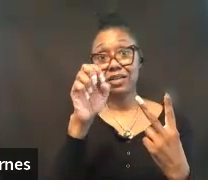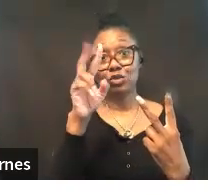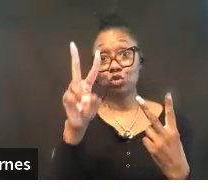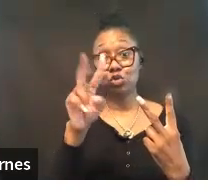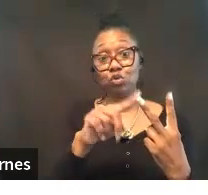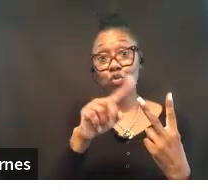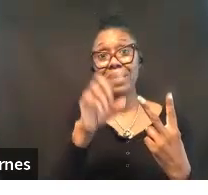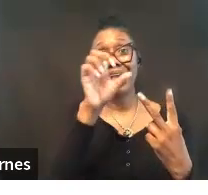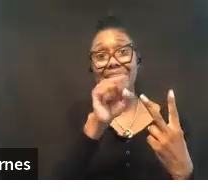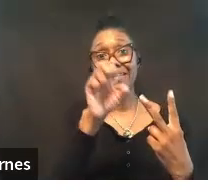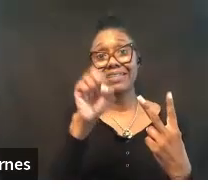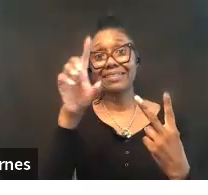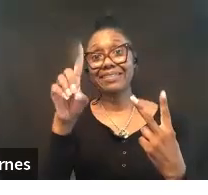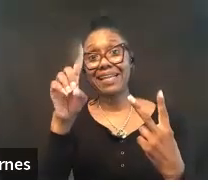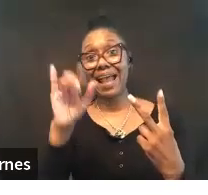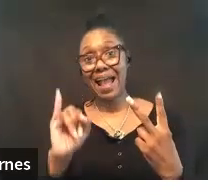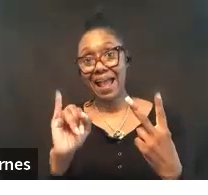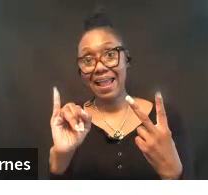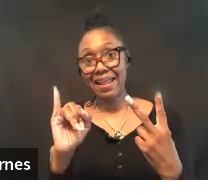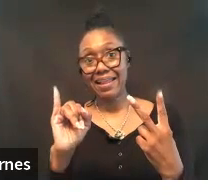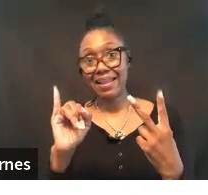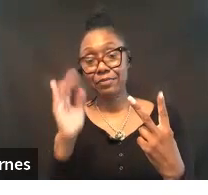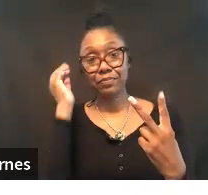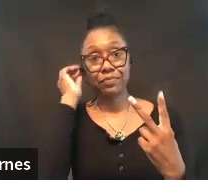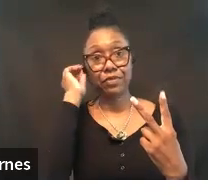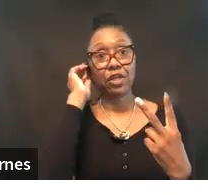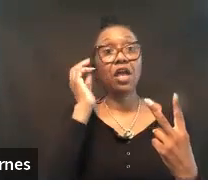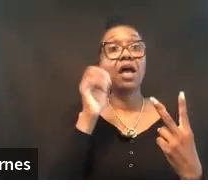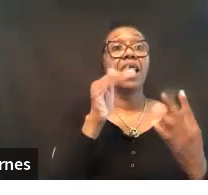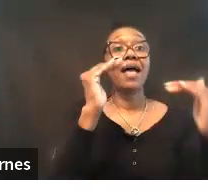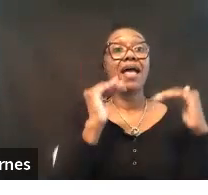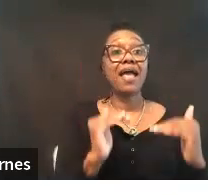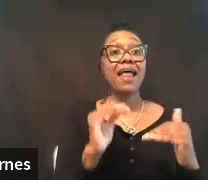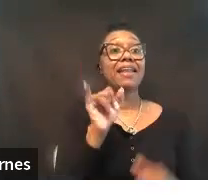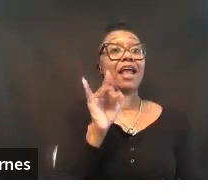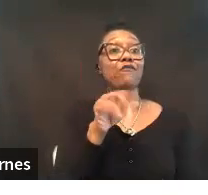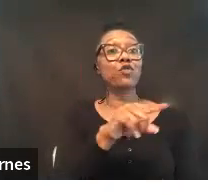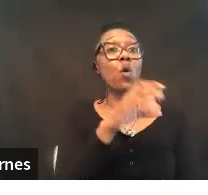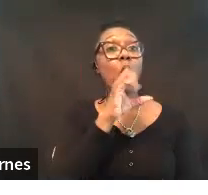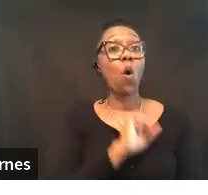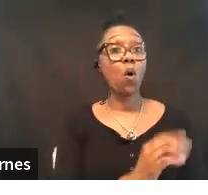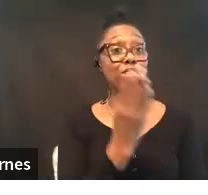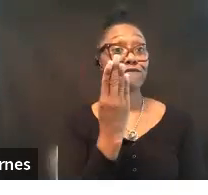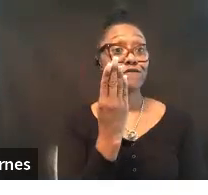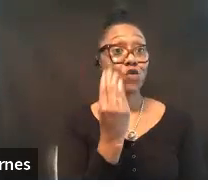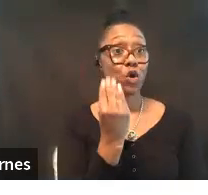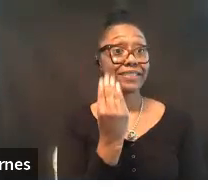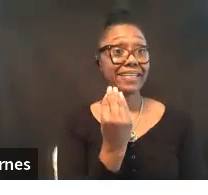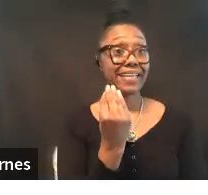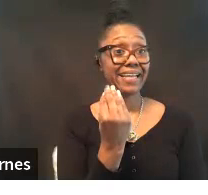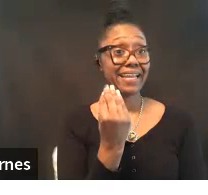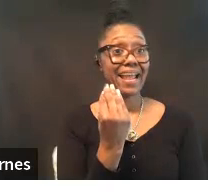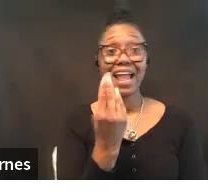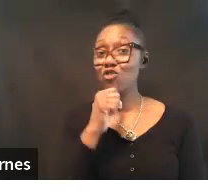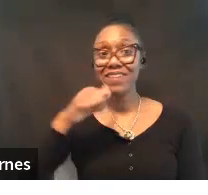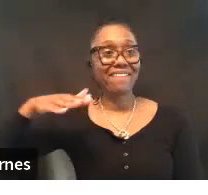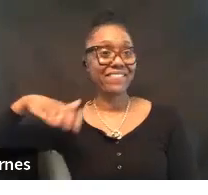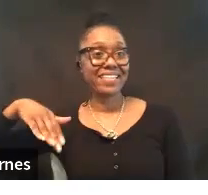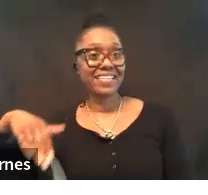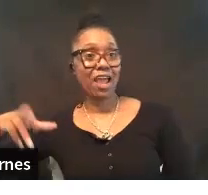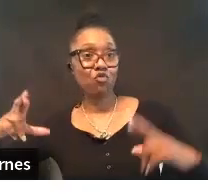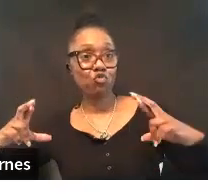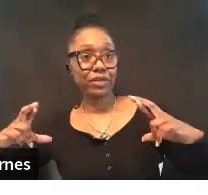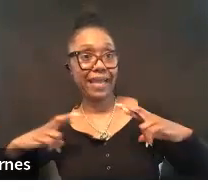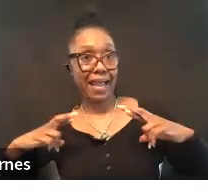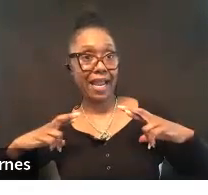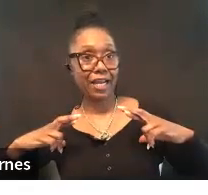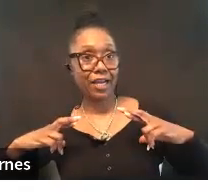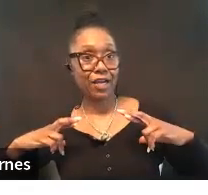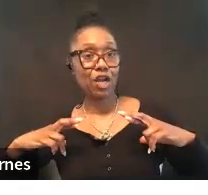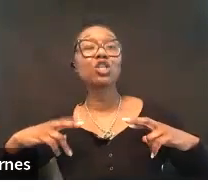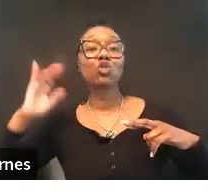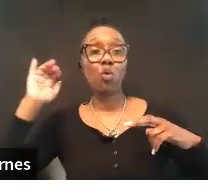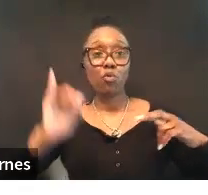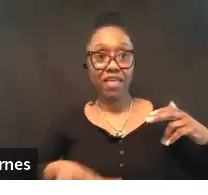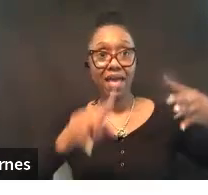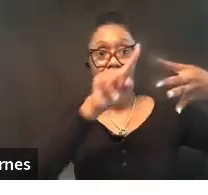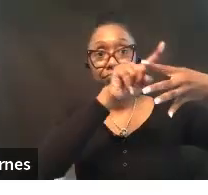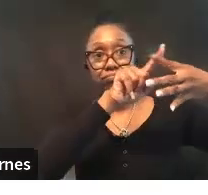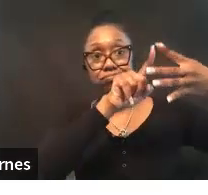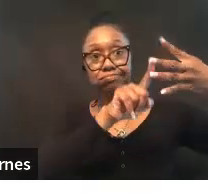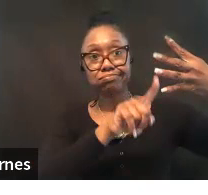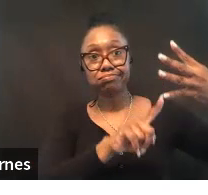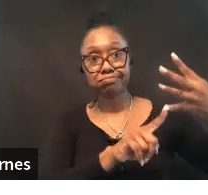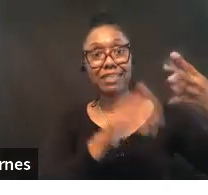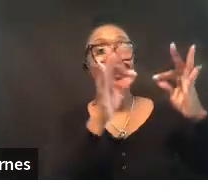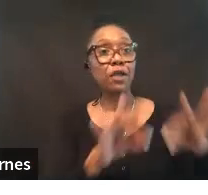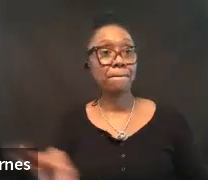The next key is that you are age 14 and not yet retirement age. So all of those pieces are critical to the eligibility process.